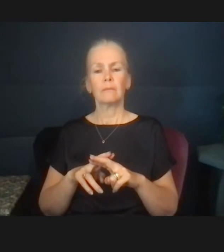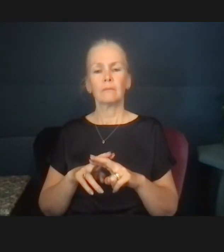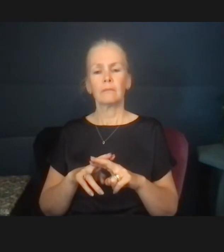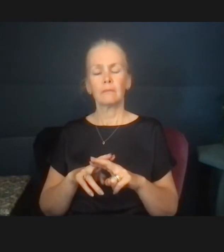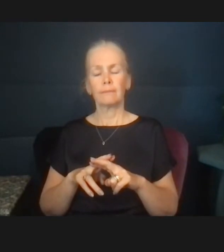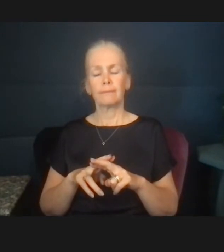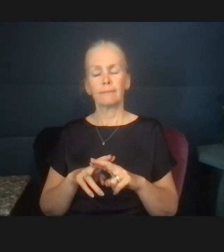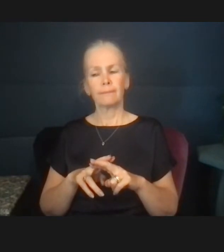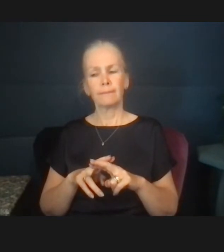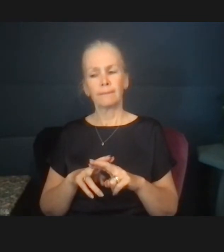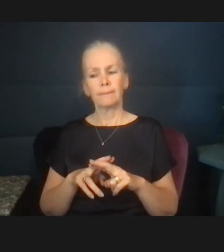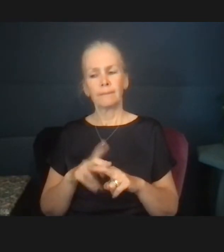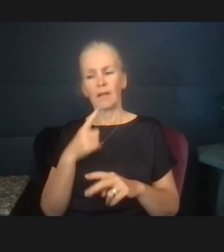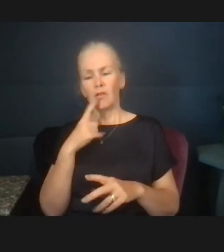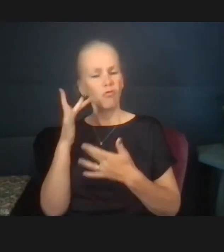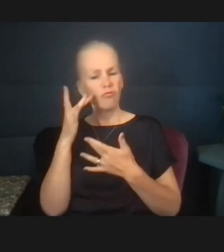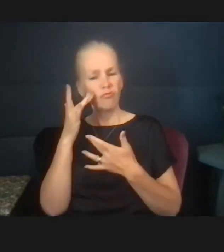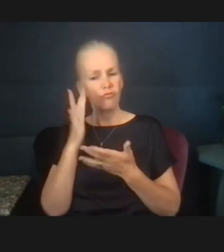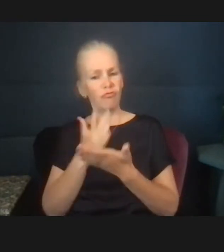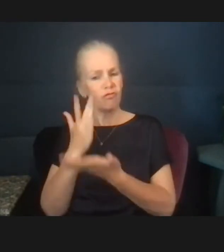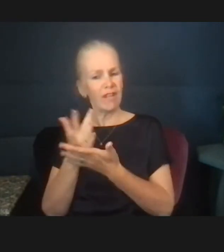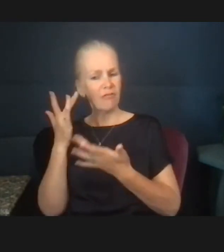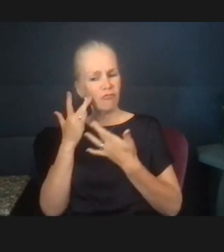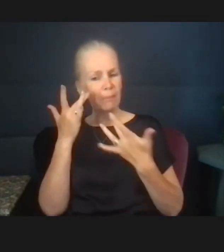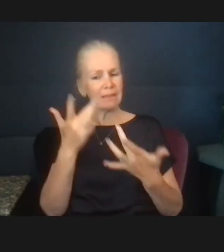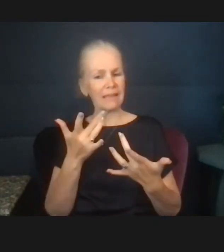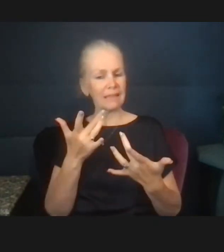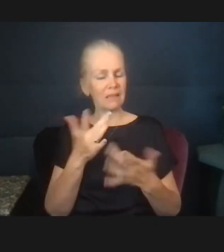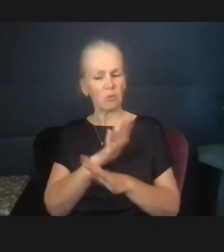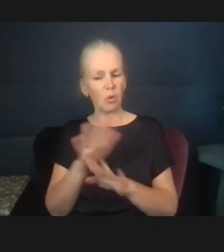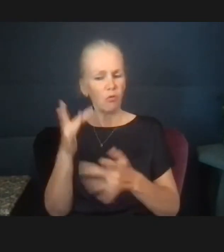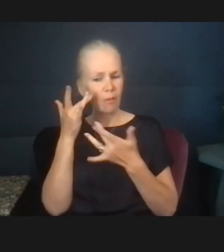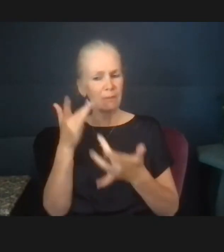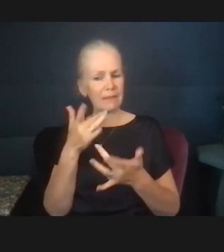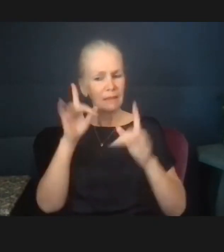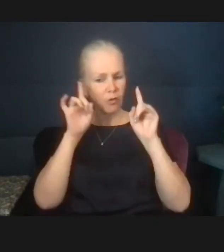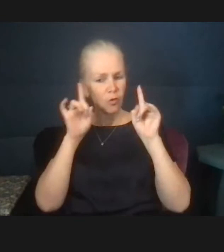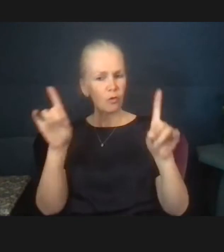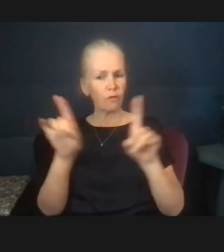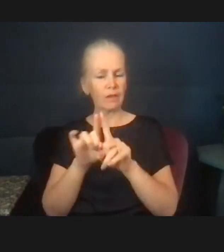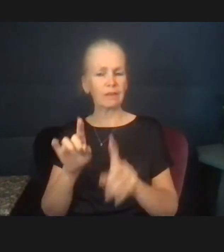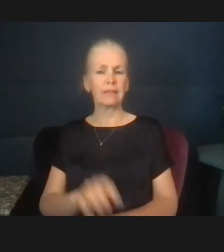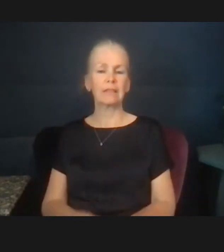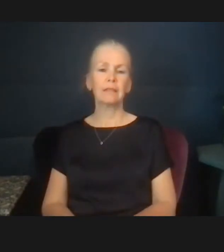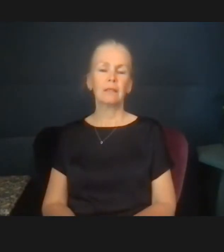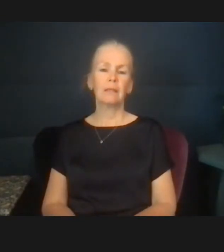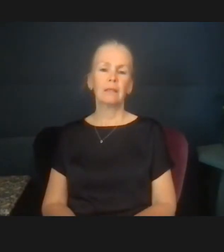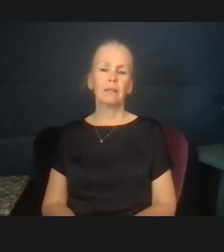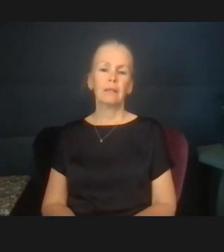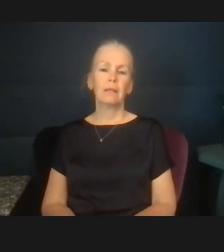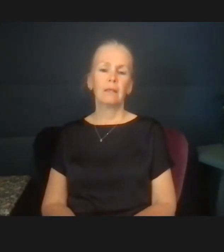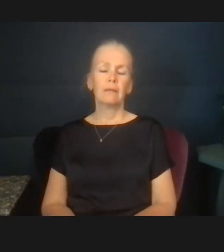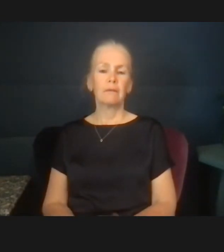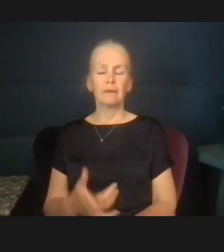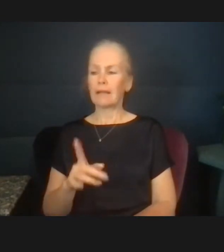were very unrepresented. And then you feel look at Law.